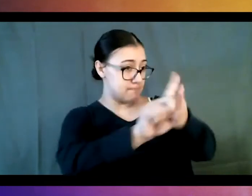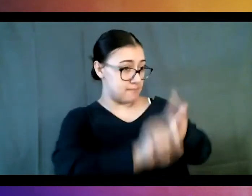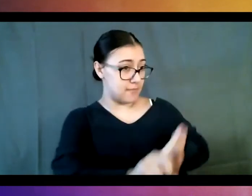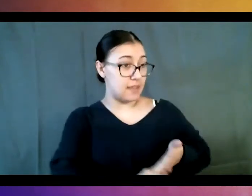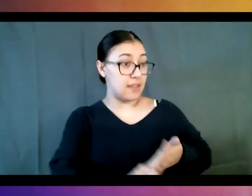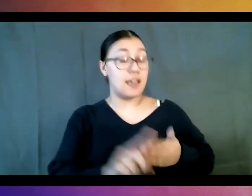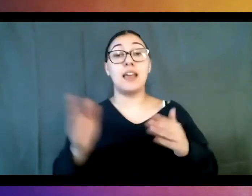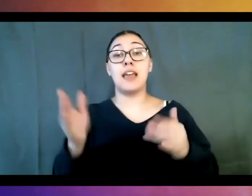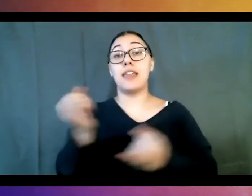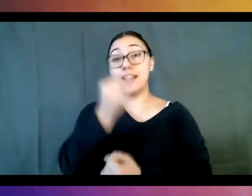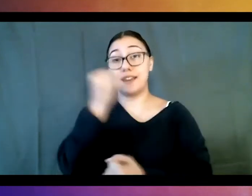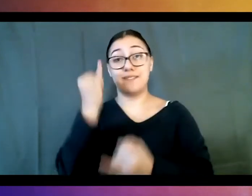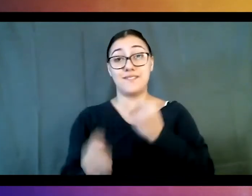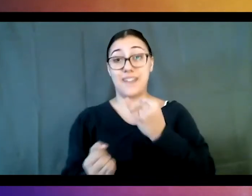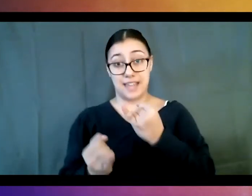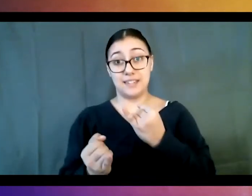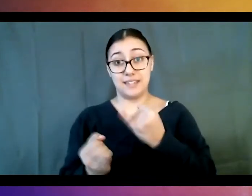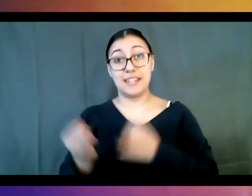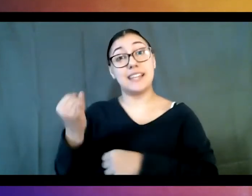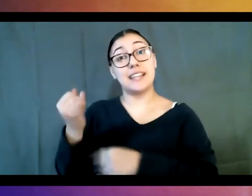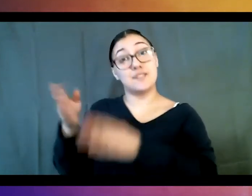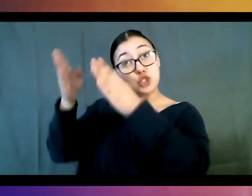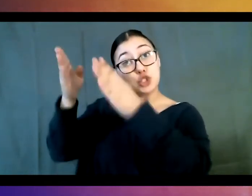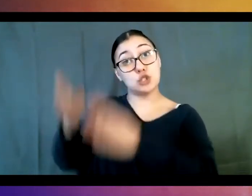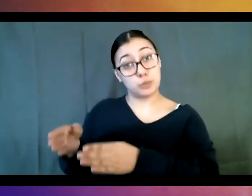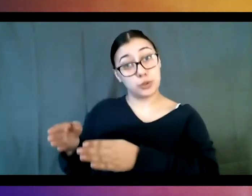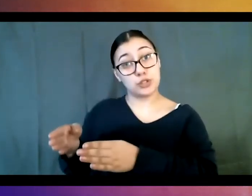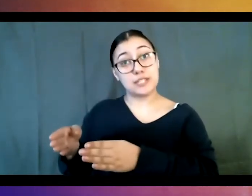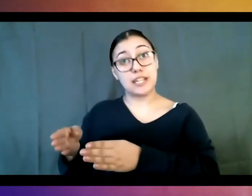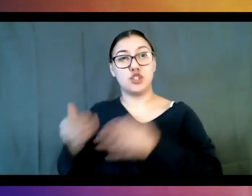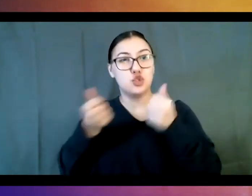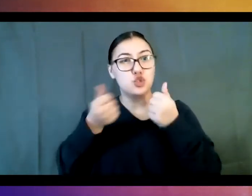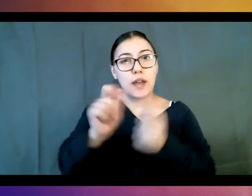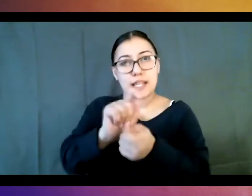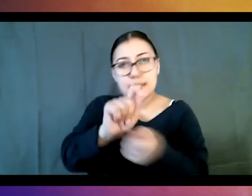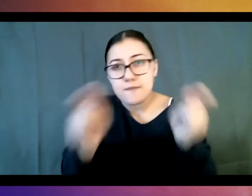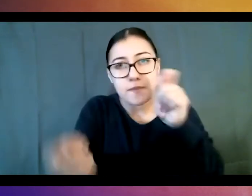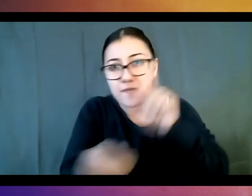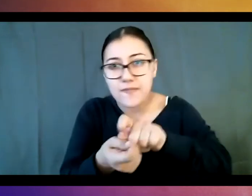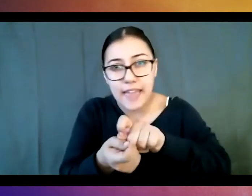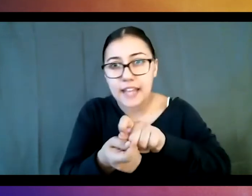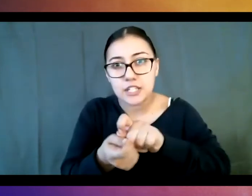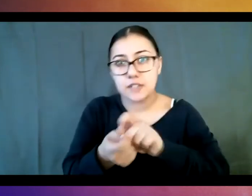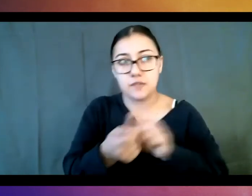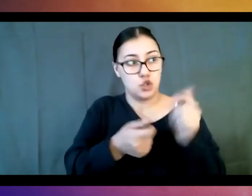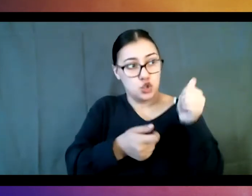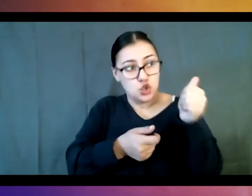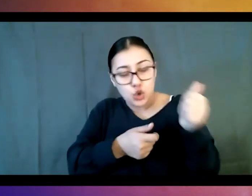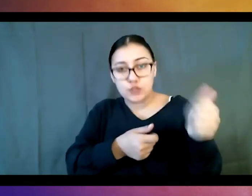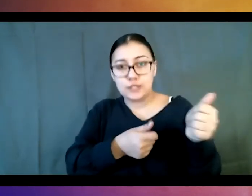Rights Commissions process. For any of the above, because of complainant's